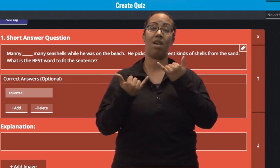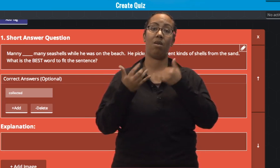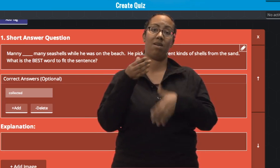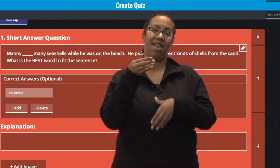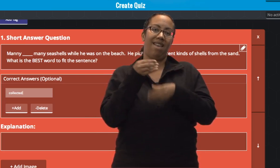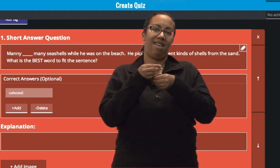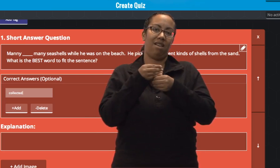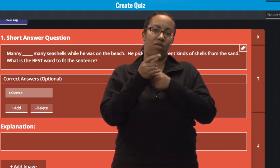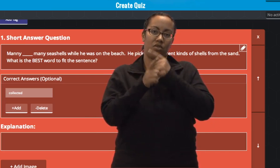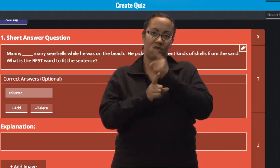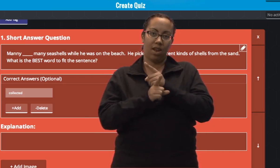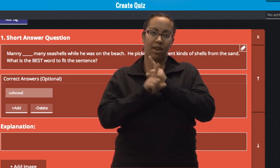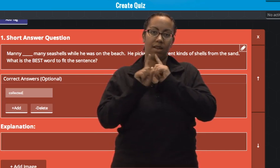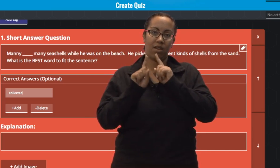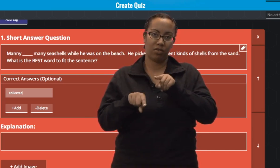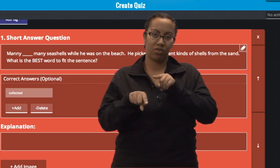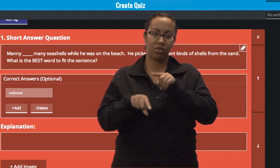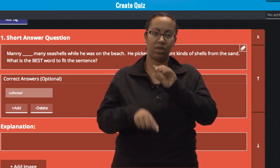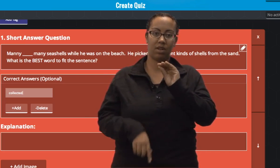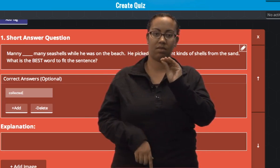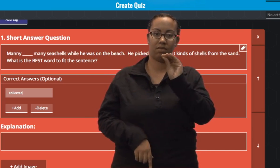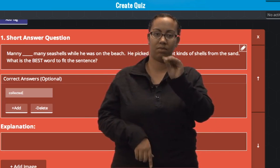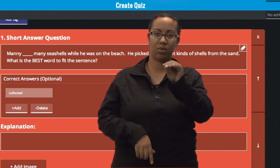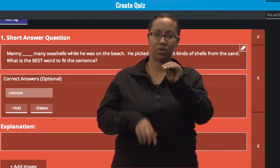And now I want to add the right answer.